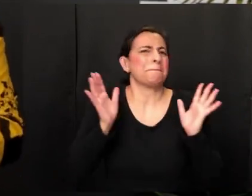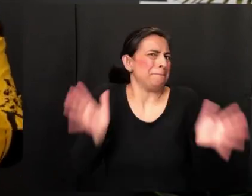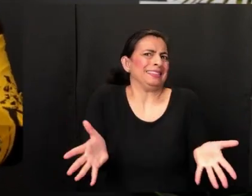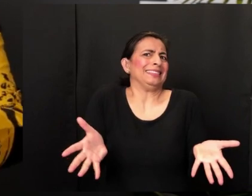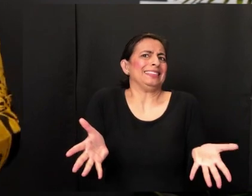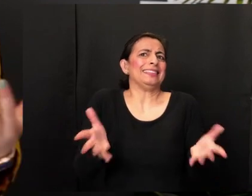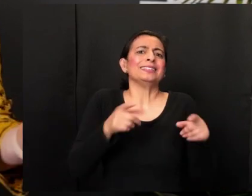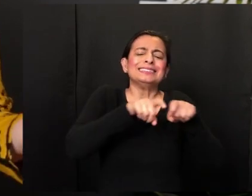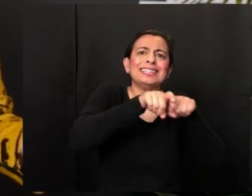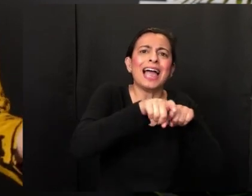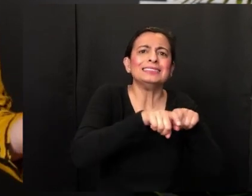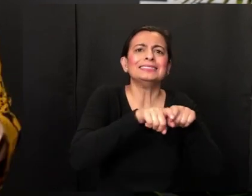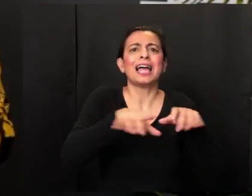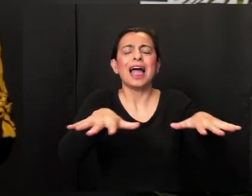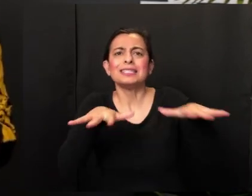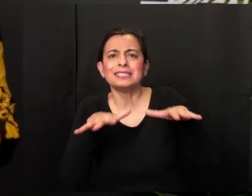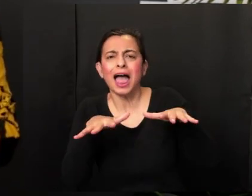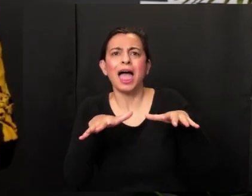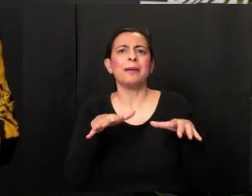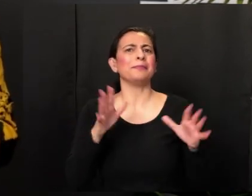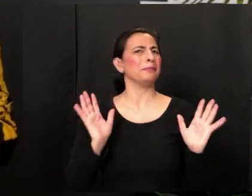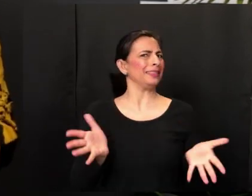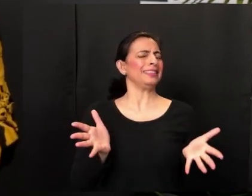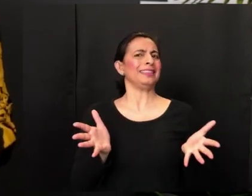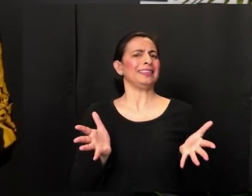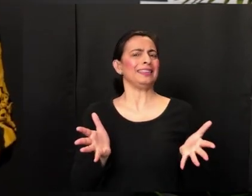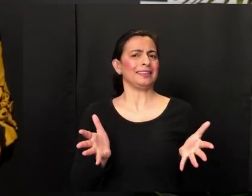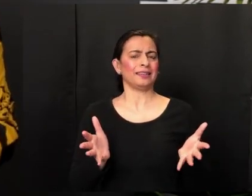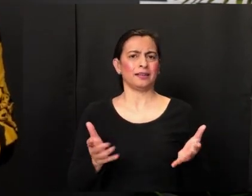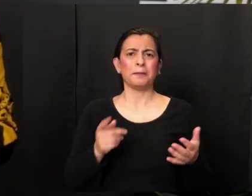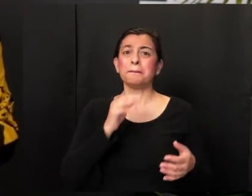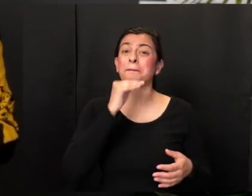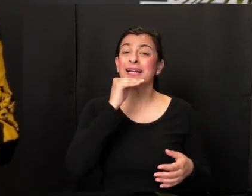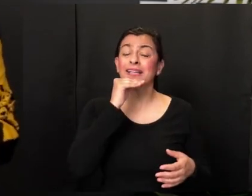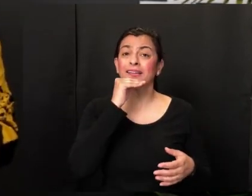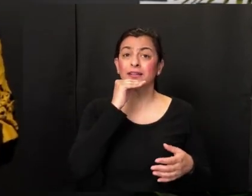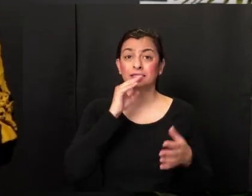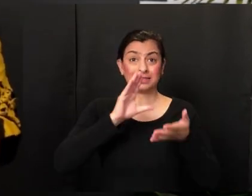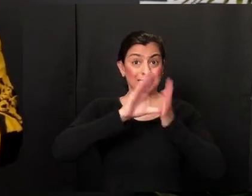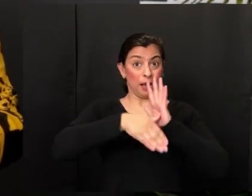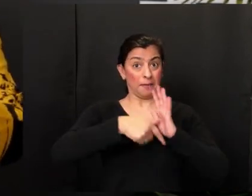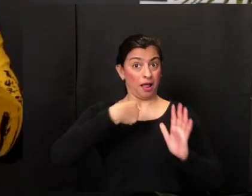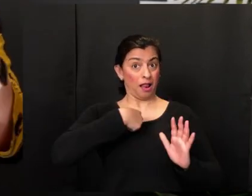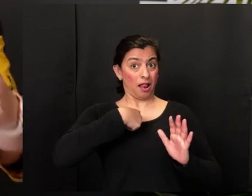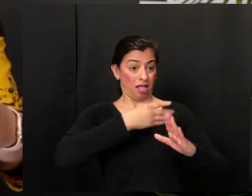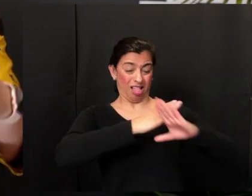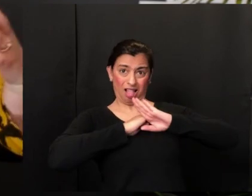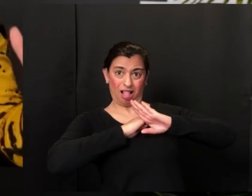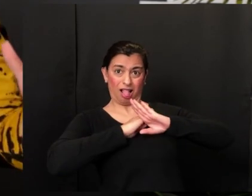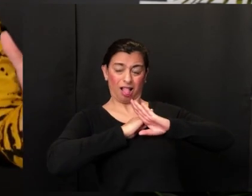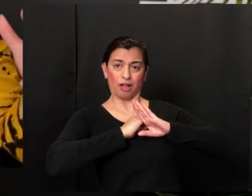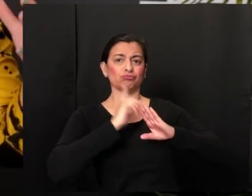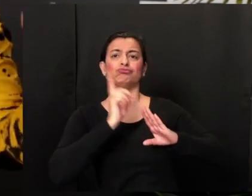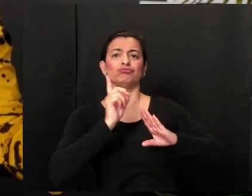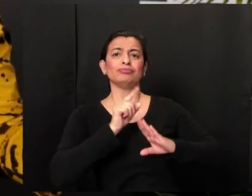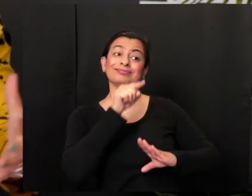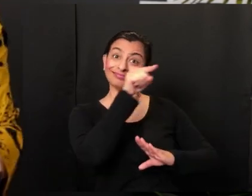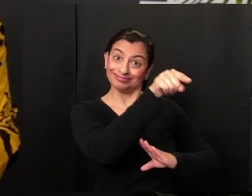is societal barriers that are placed around us that prevent people with disabilities from enjoying life to the fullest